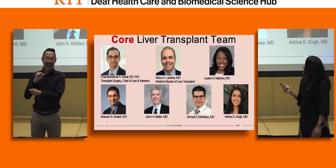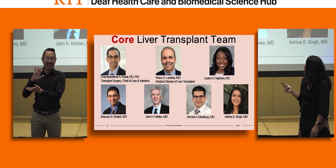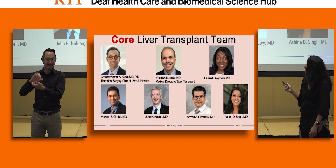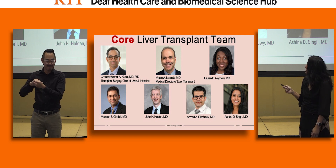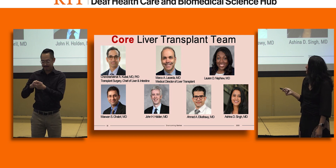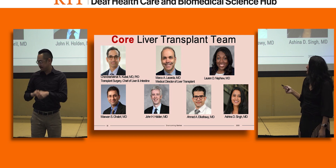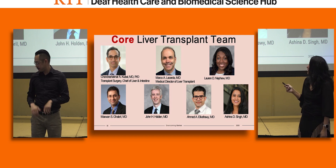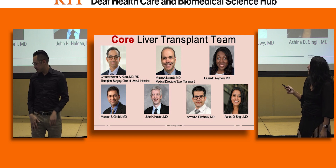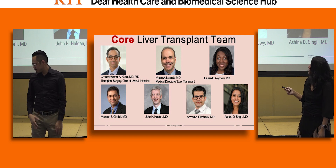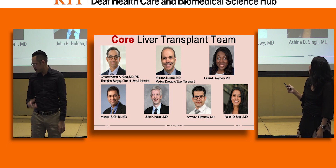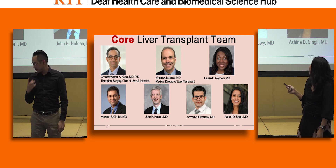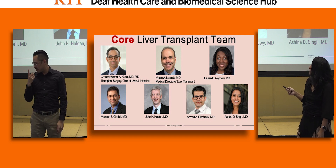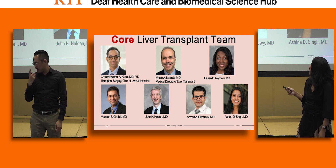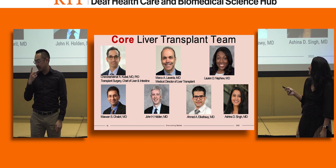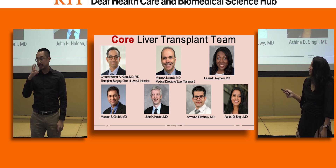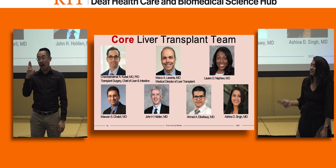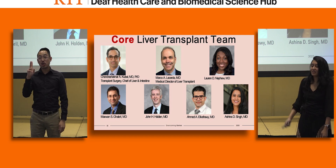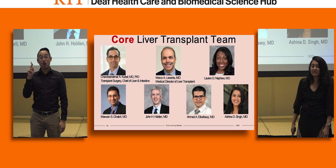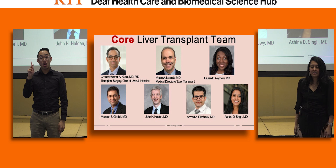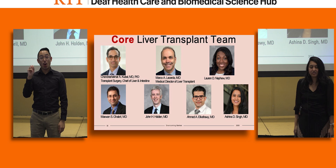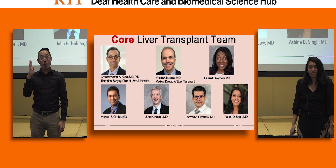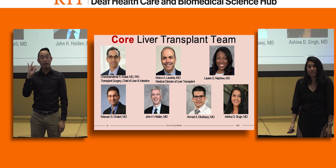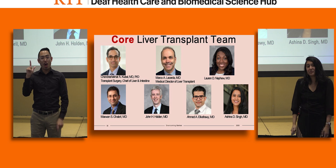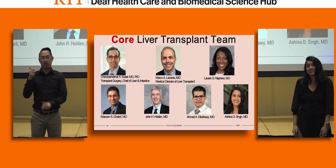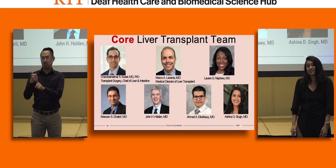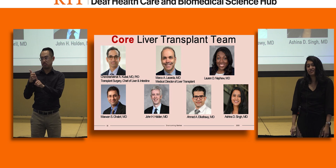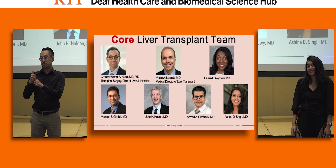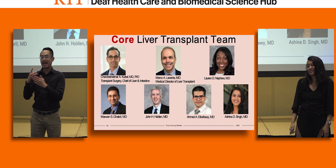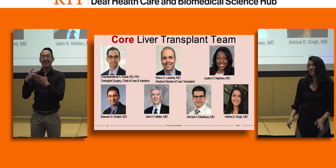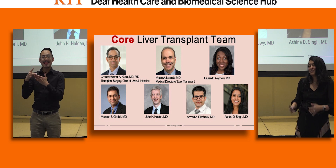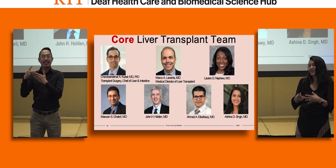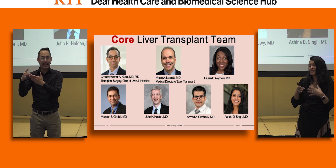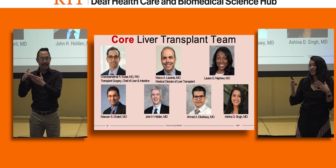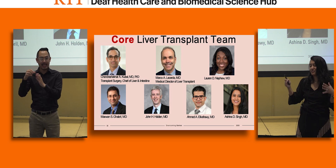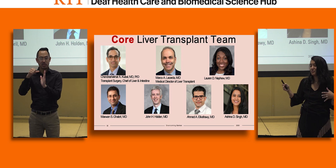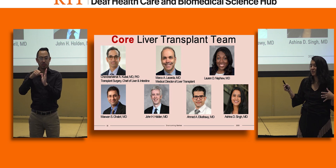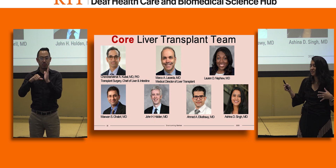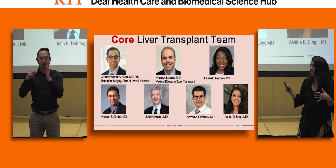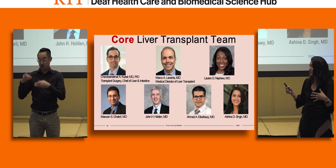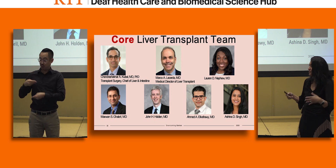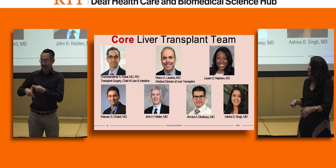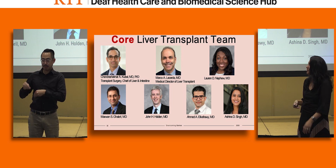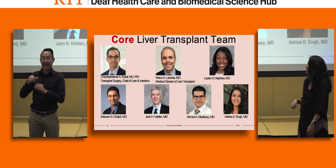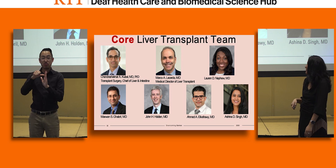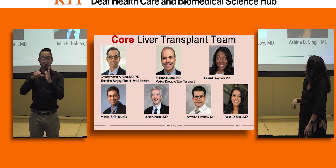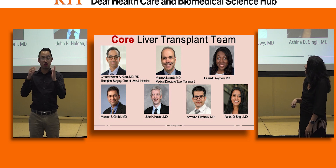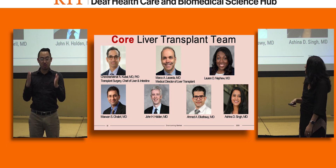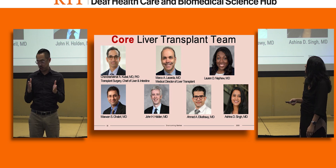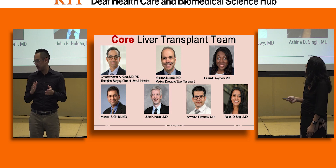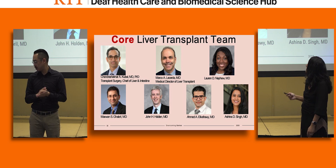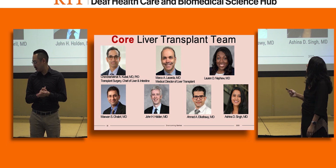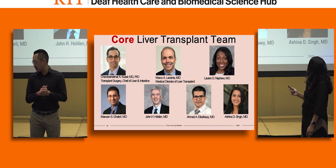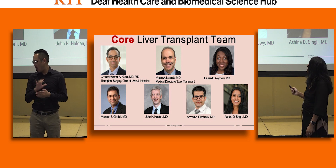So, Dr. Kubal is actually the lead transplant surgeon. Him and two other surgeons work together.